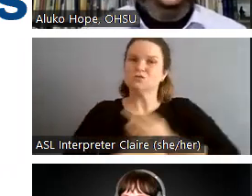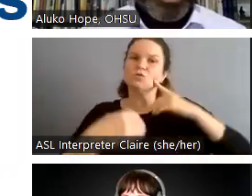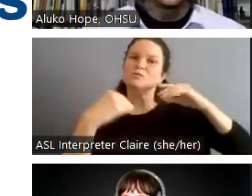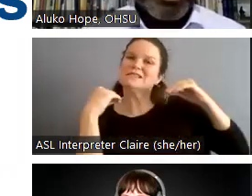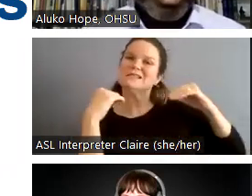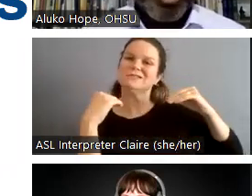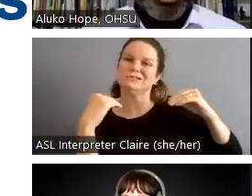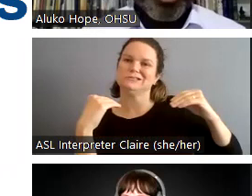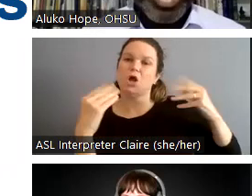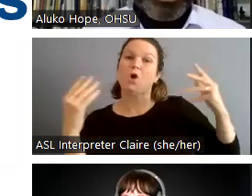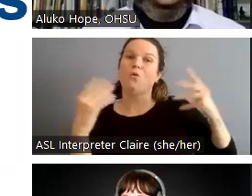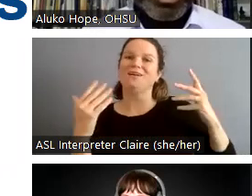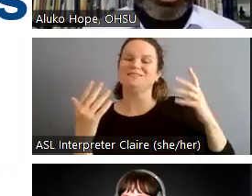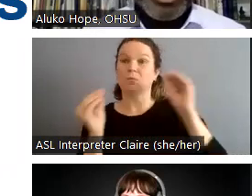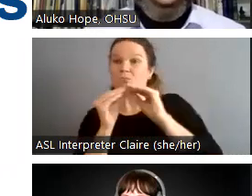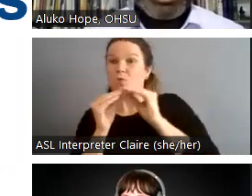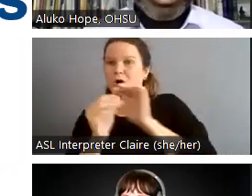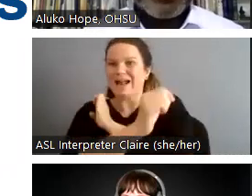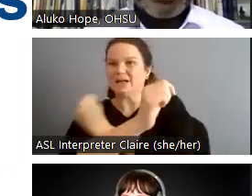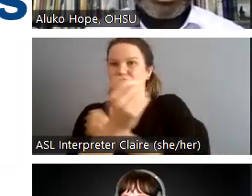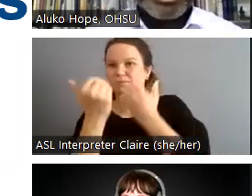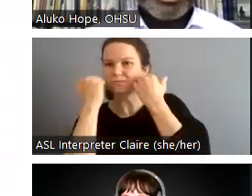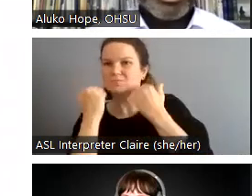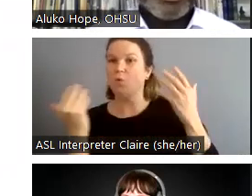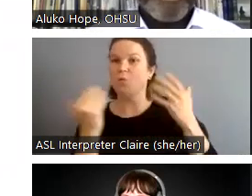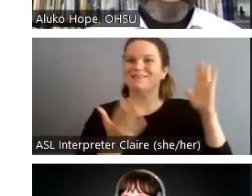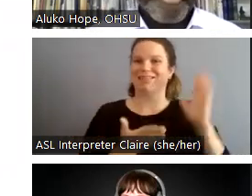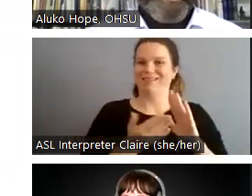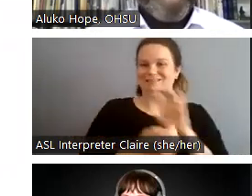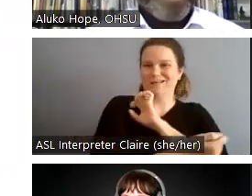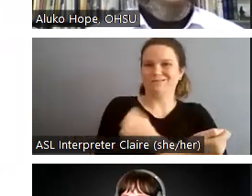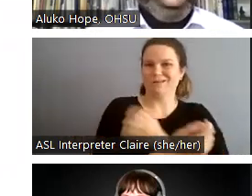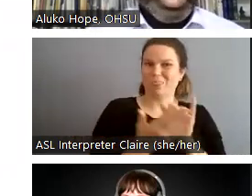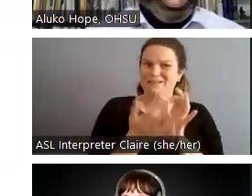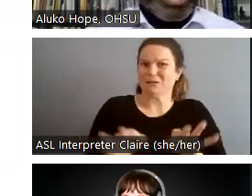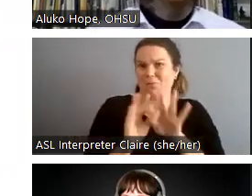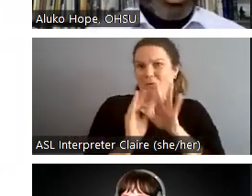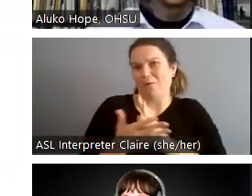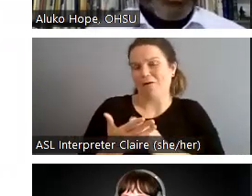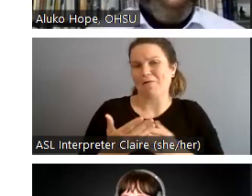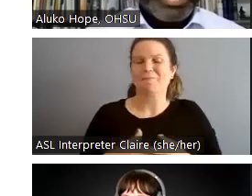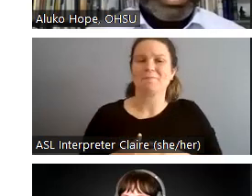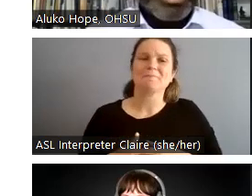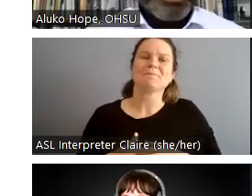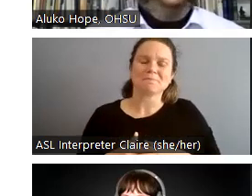energy, I think, is a big component of what we have to do. Next slide. Right.